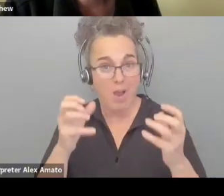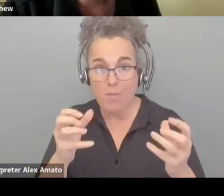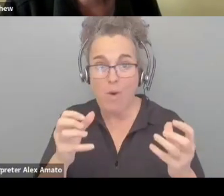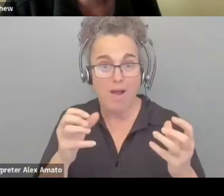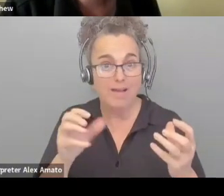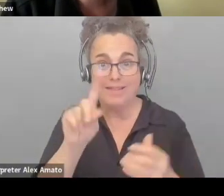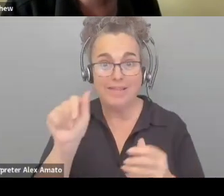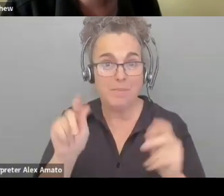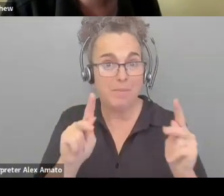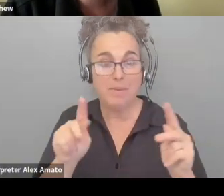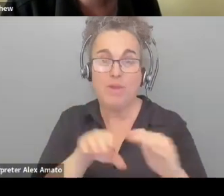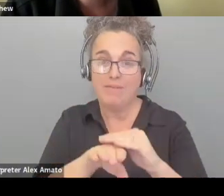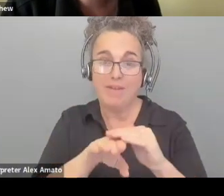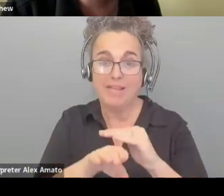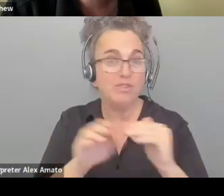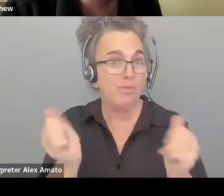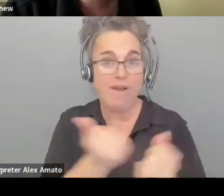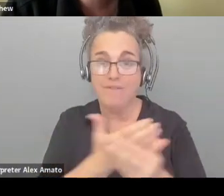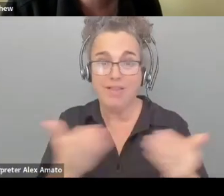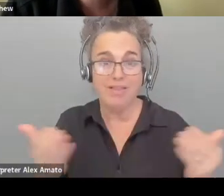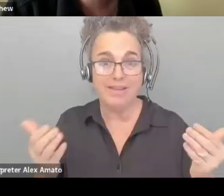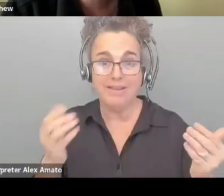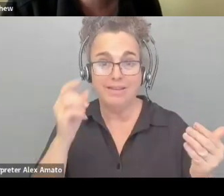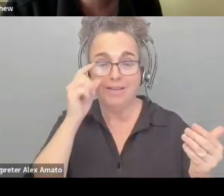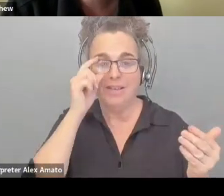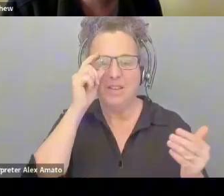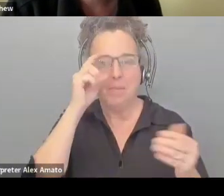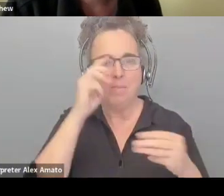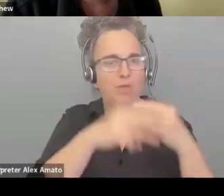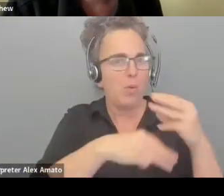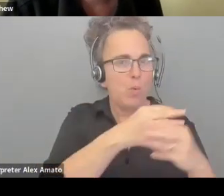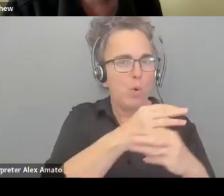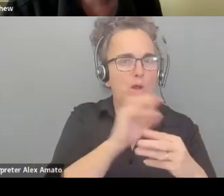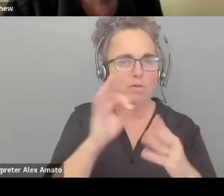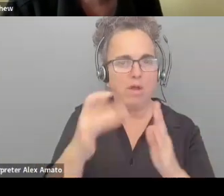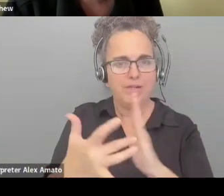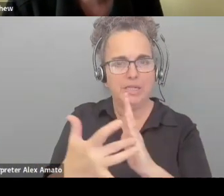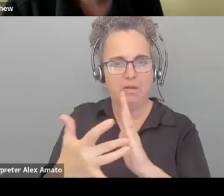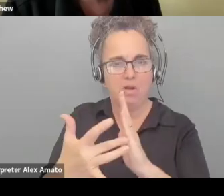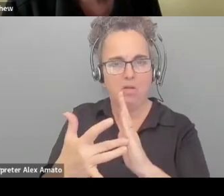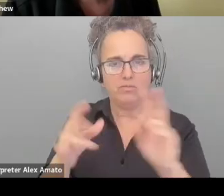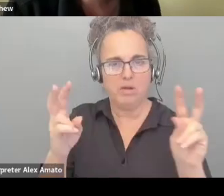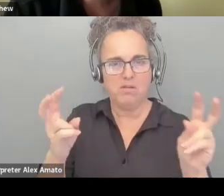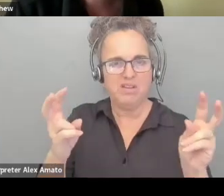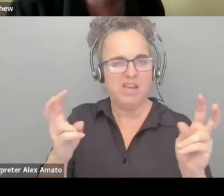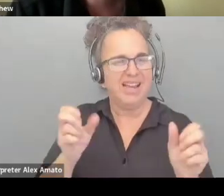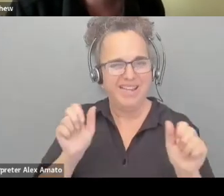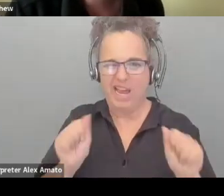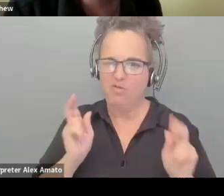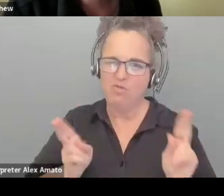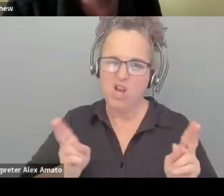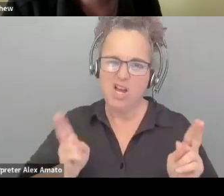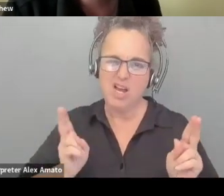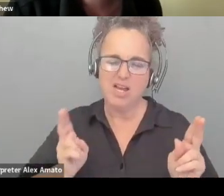But I think the world of tech can also really, really rush very quickly into technology adoption